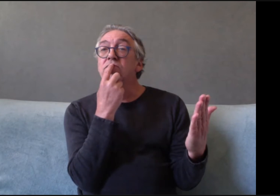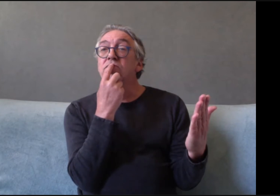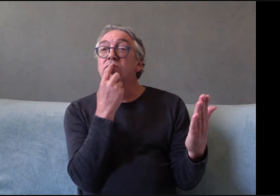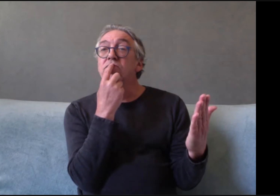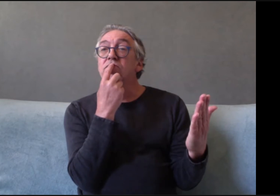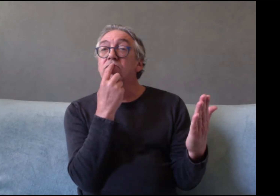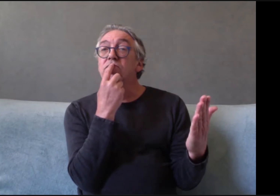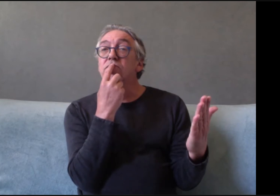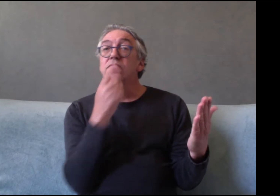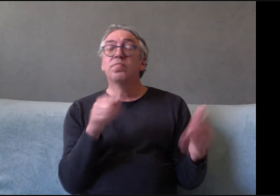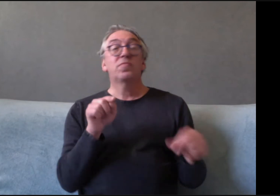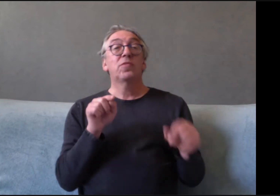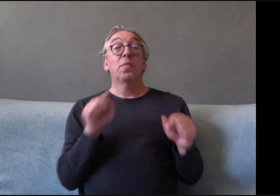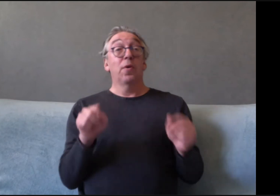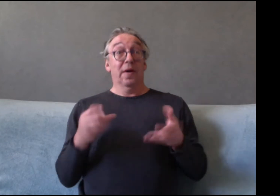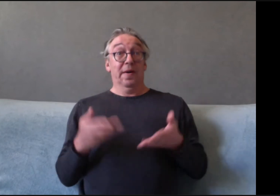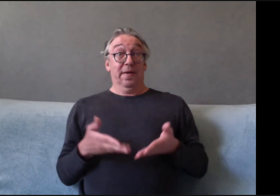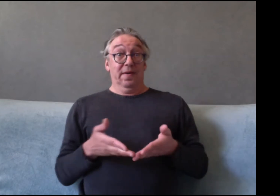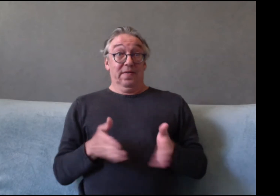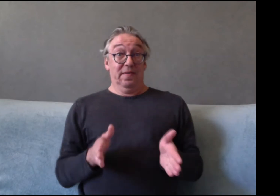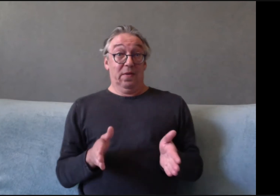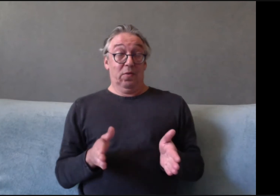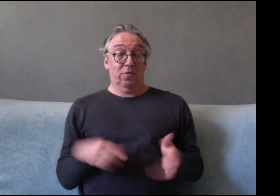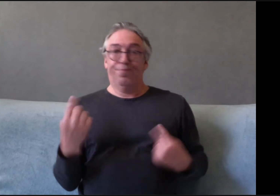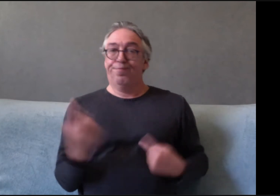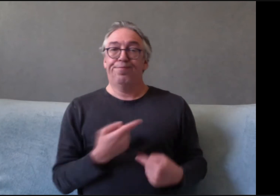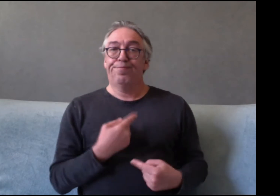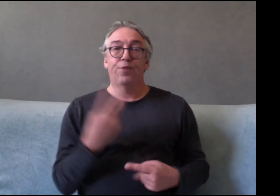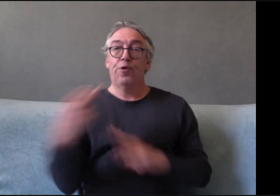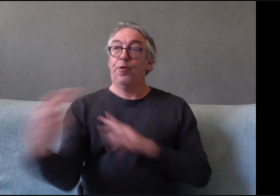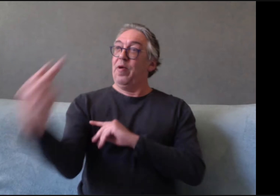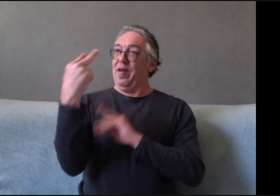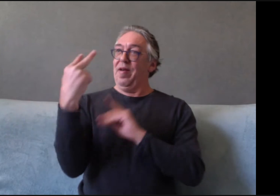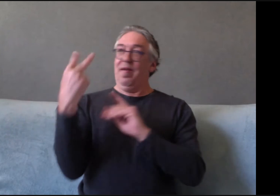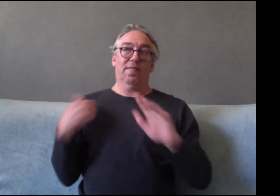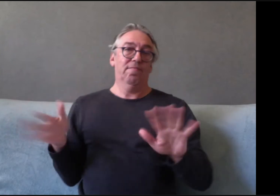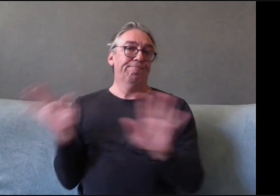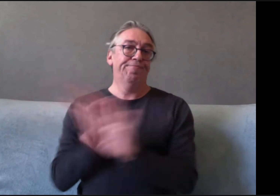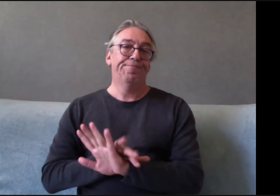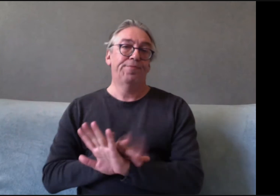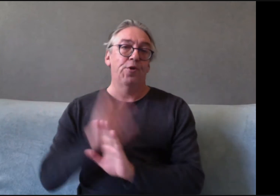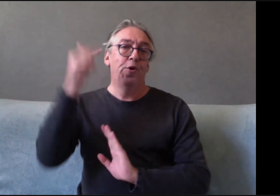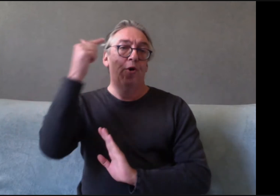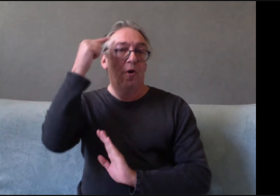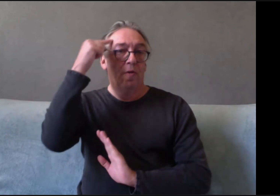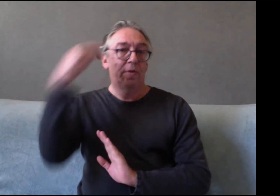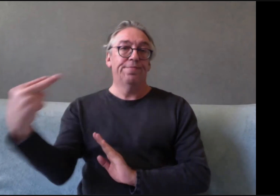meaning to be hearing by the government to introduce some action,